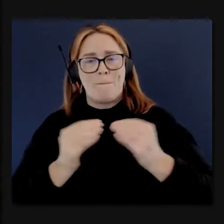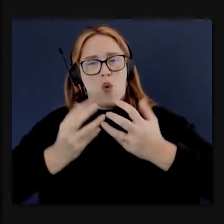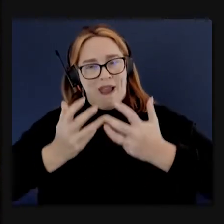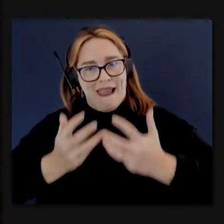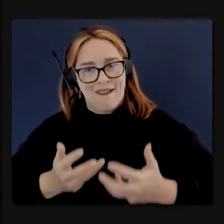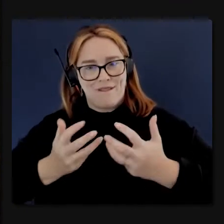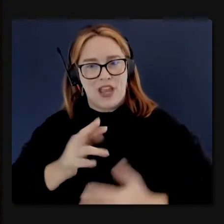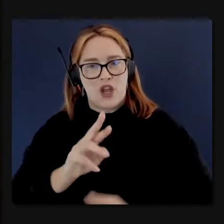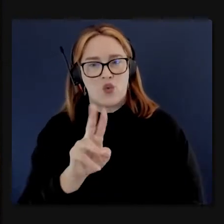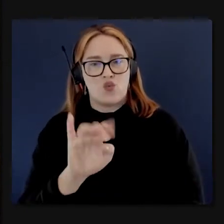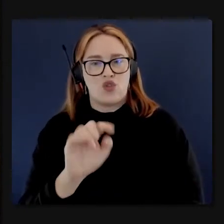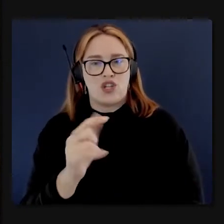of the original one.